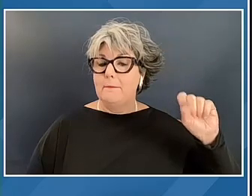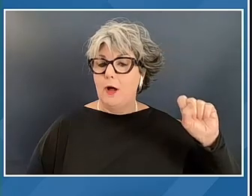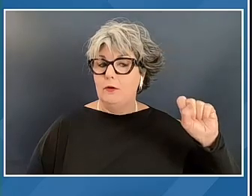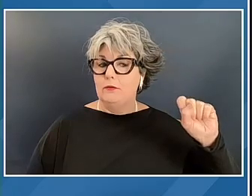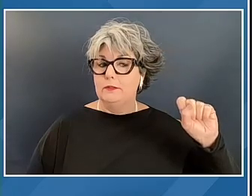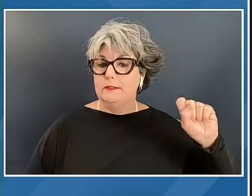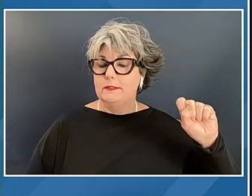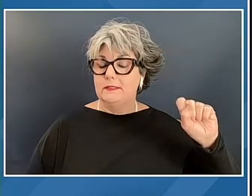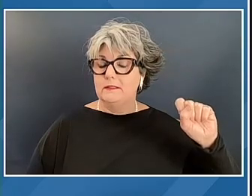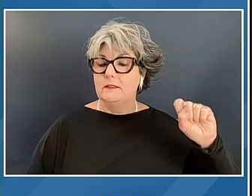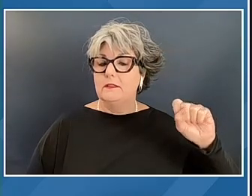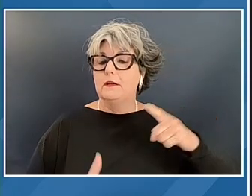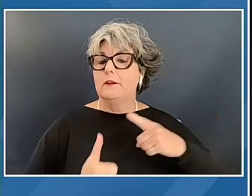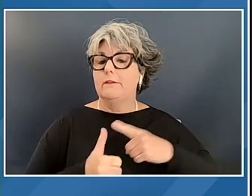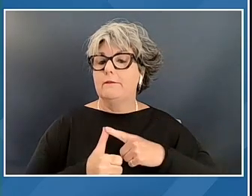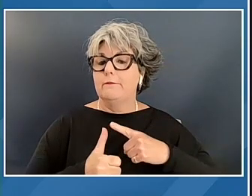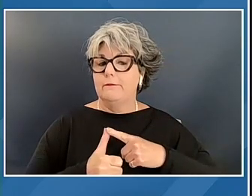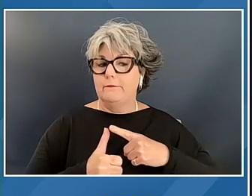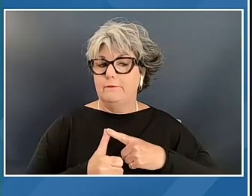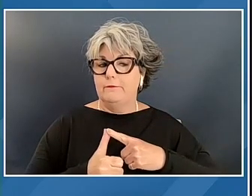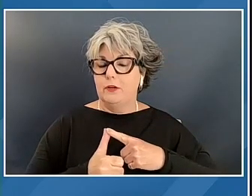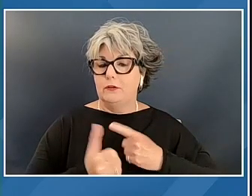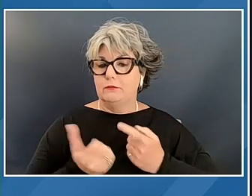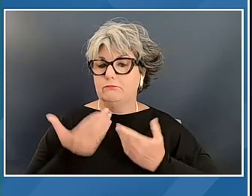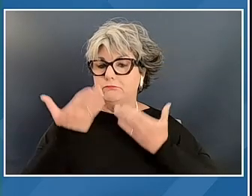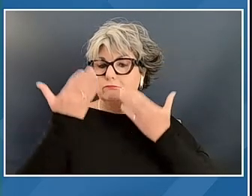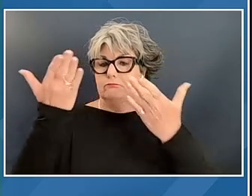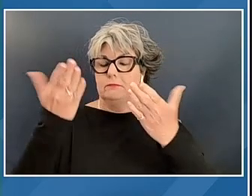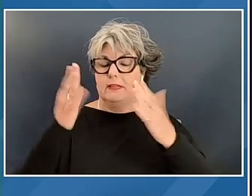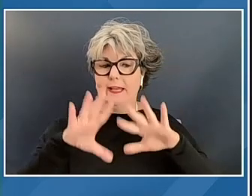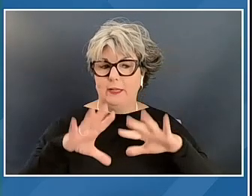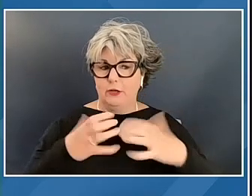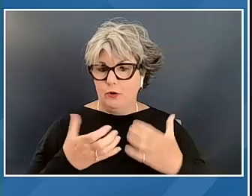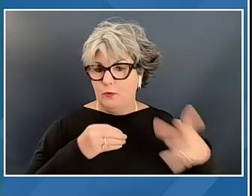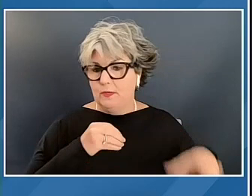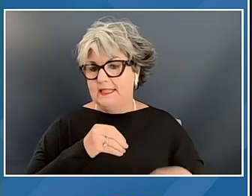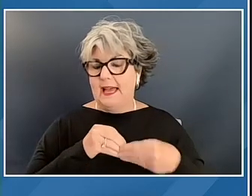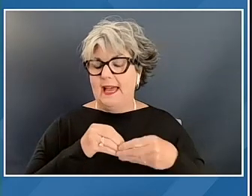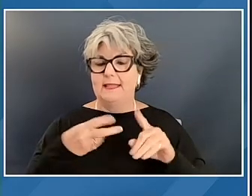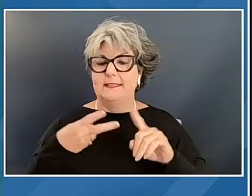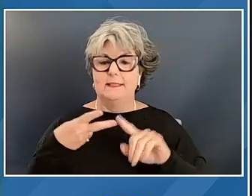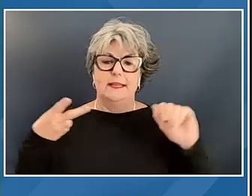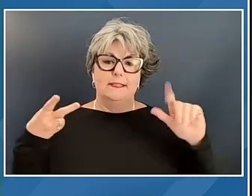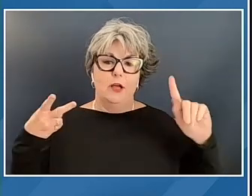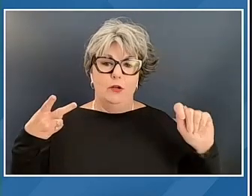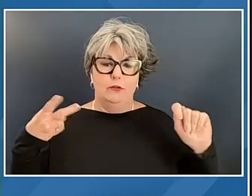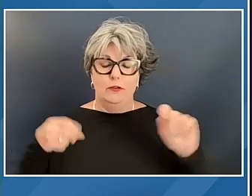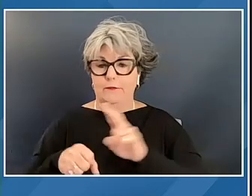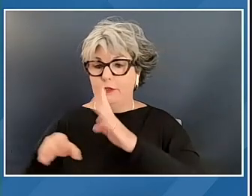middle income borrowers as a category was added as an alternate for Consumer Advocates. Is that correct?